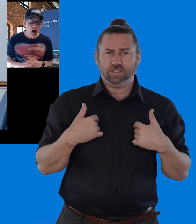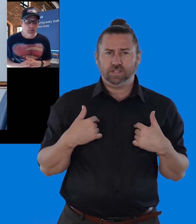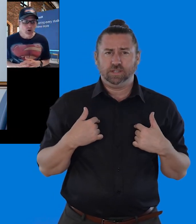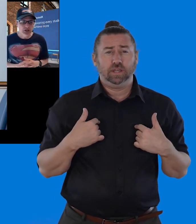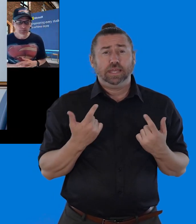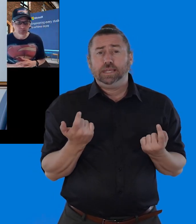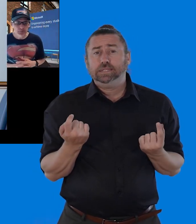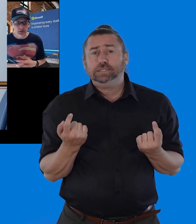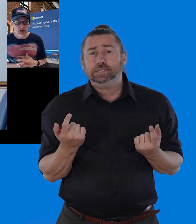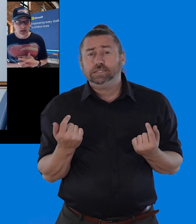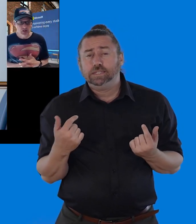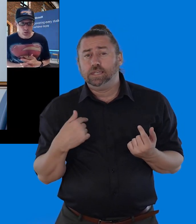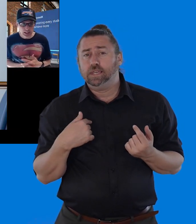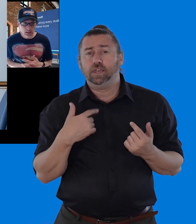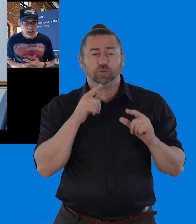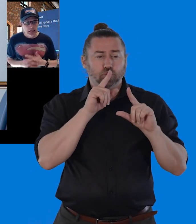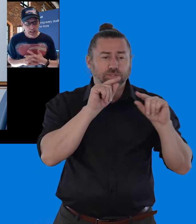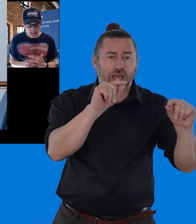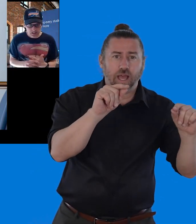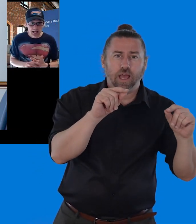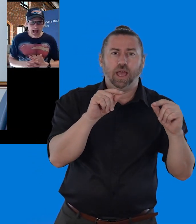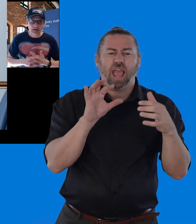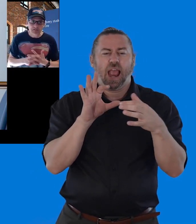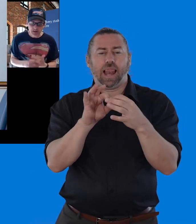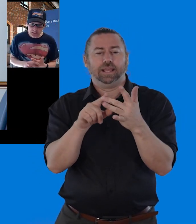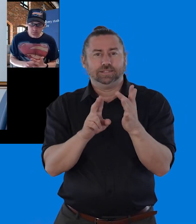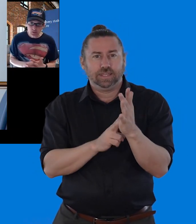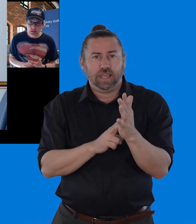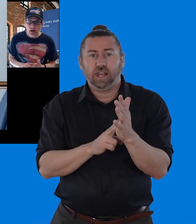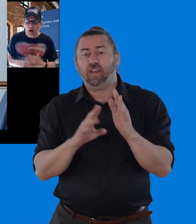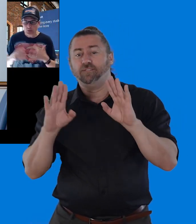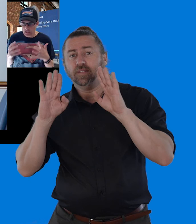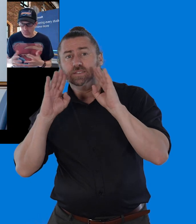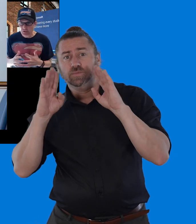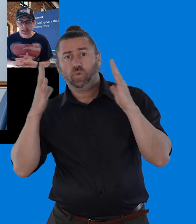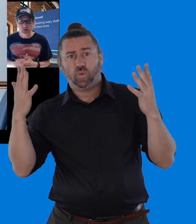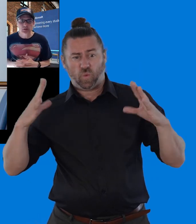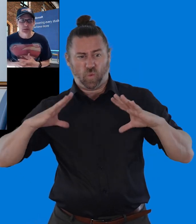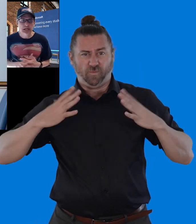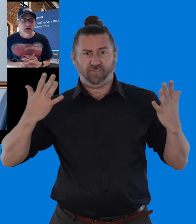I'm on Twitter, LinkedIn and Facebook. I would love you to connect with me.